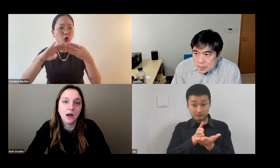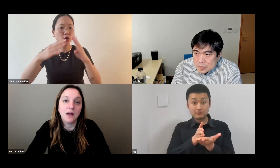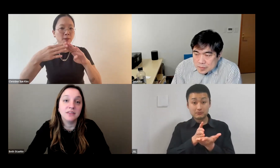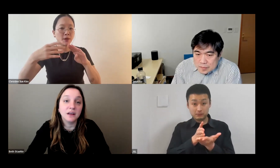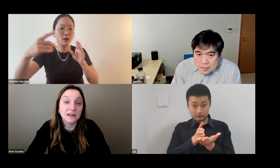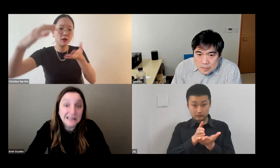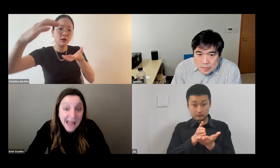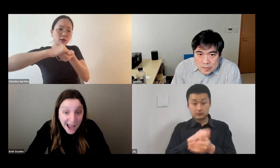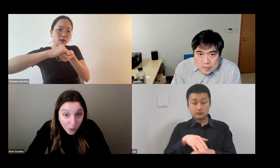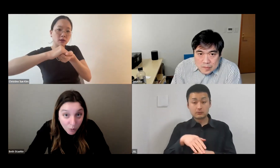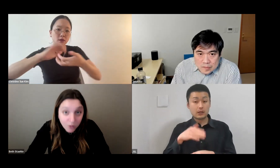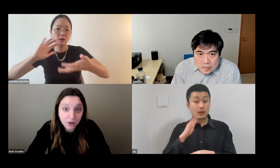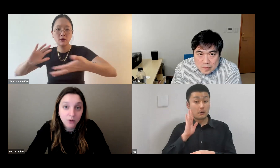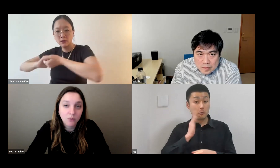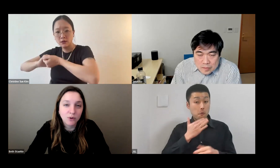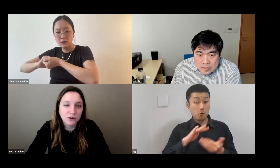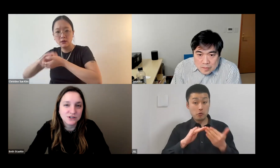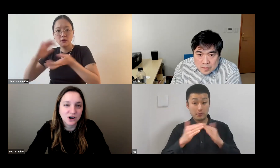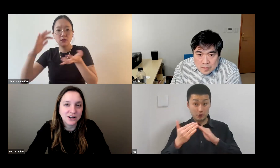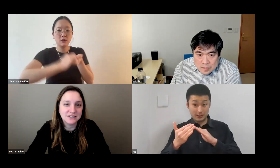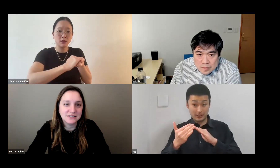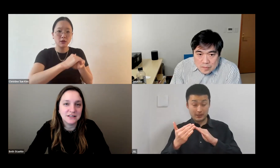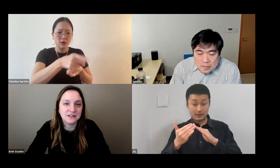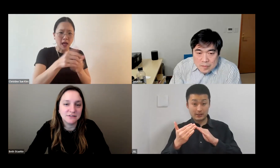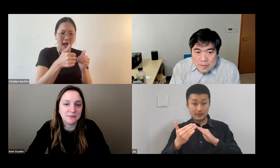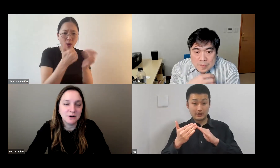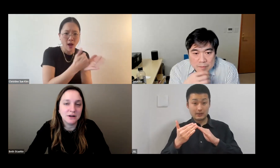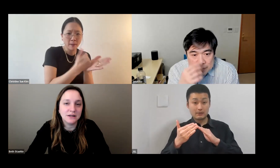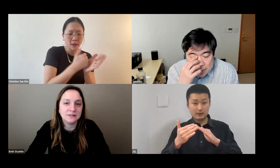I think now we're starting to see the deaf communities